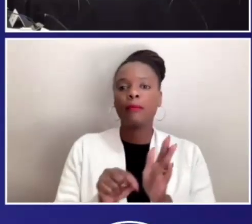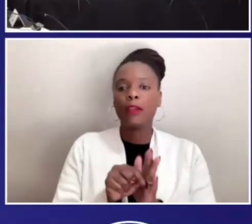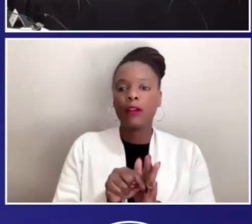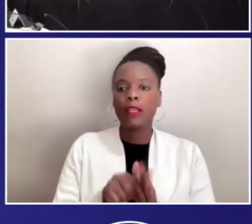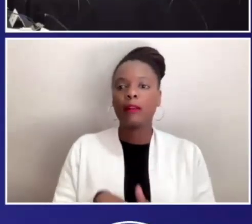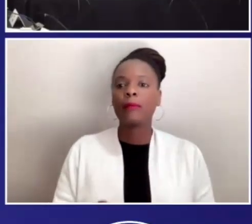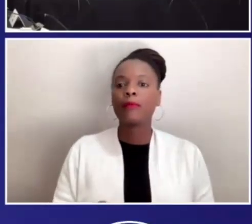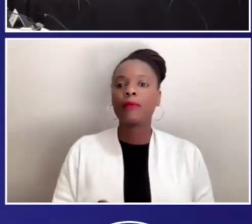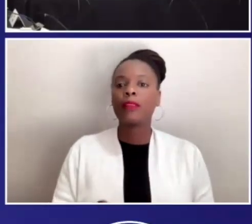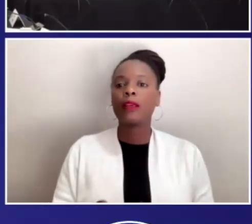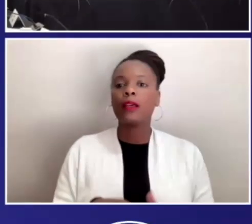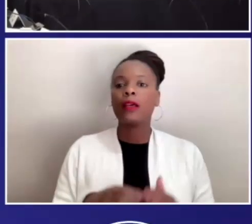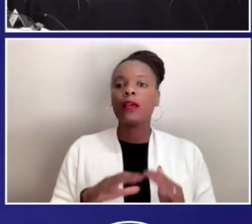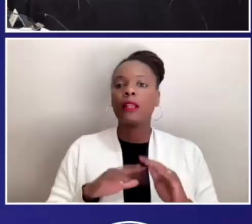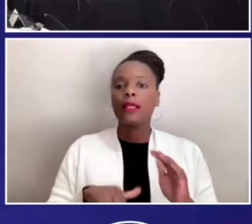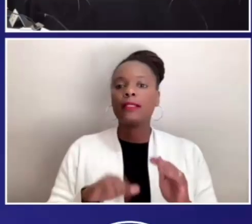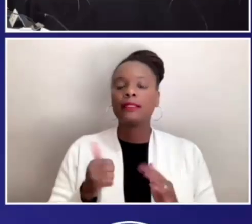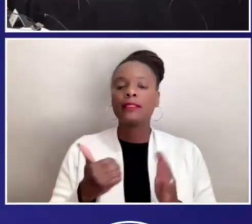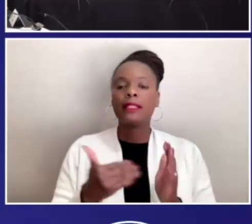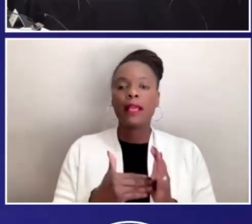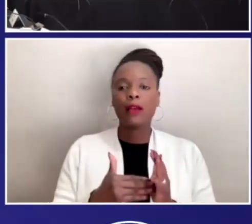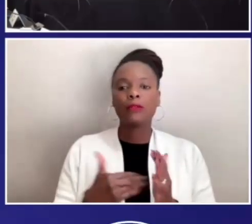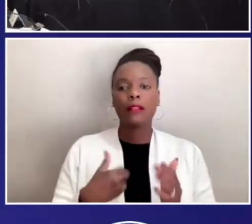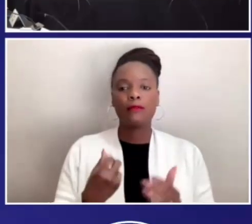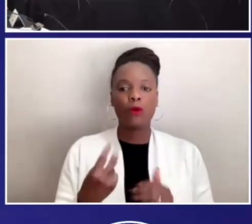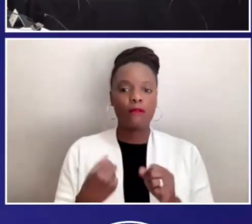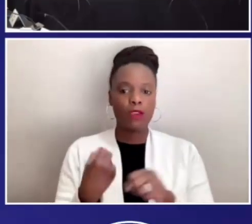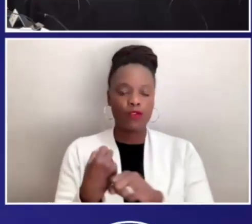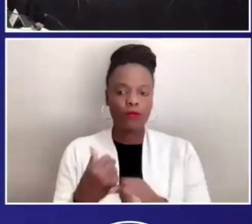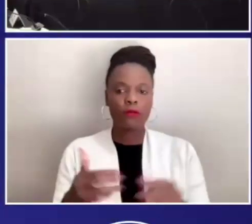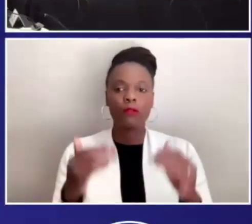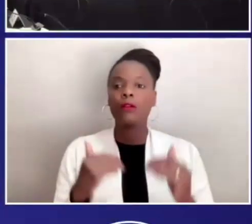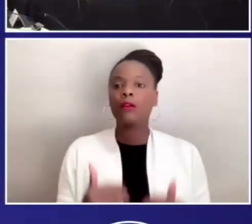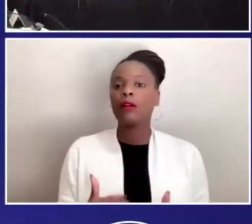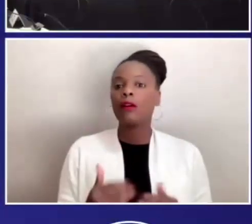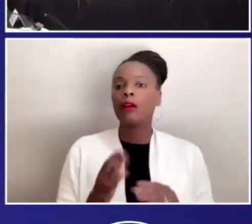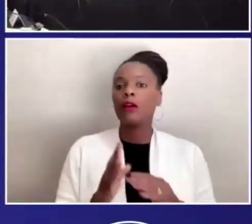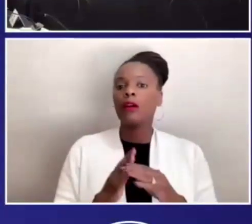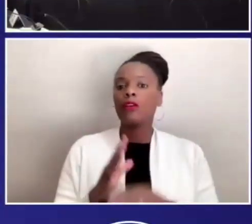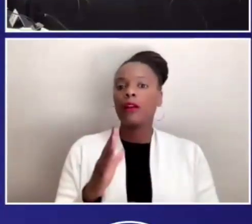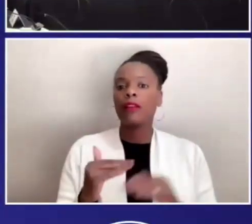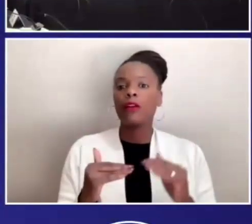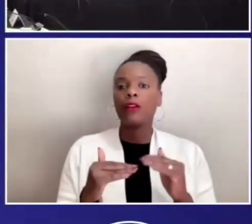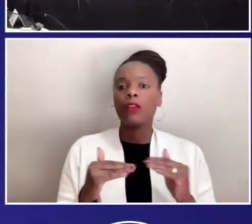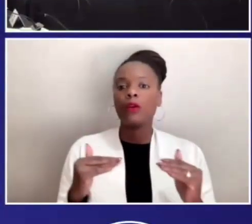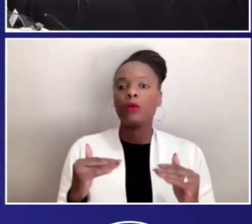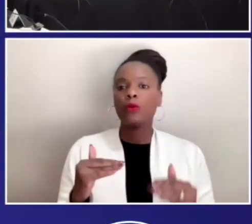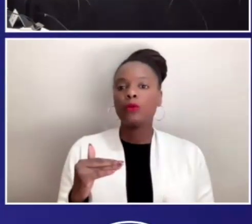$10,000 but less than 20, they have 15. Greater than or equal to 20, but less than 40 is 20 years.